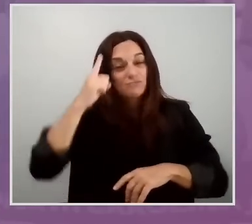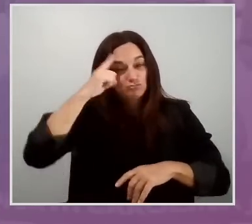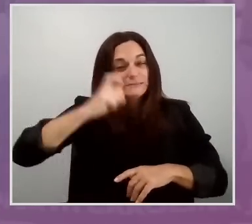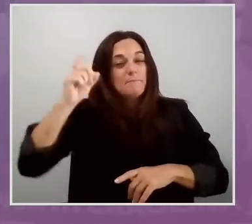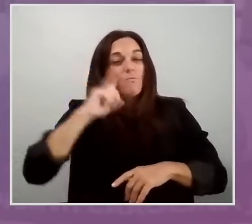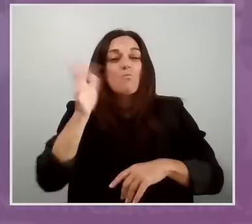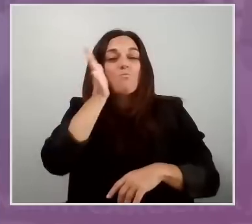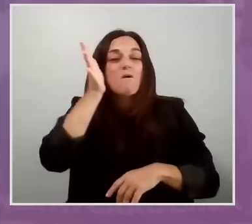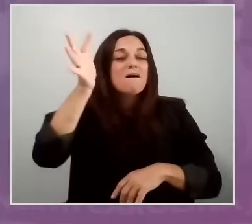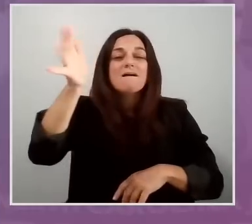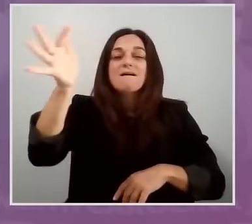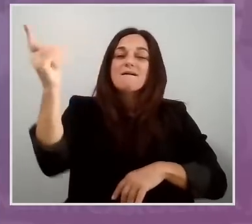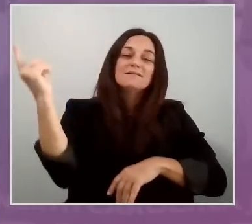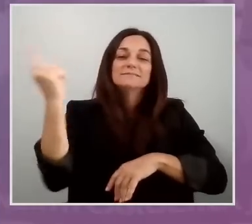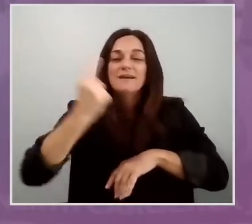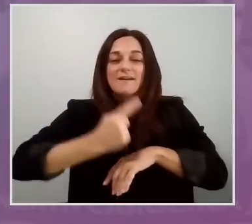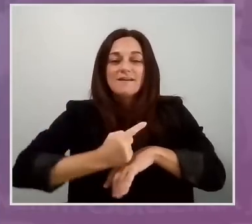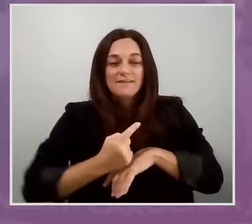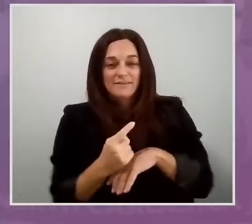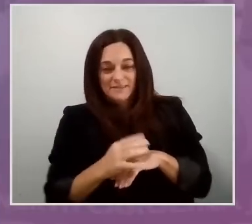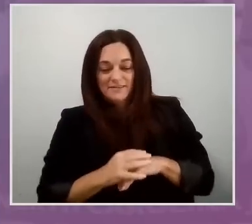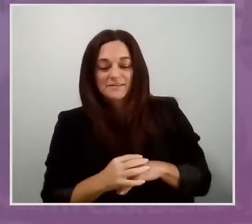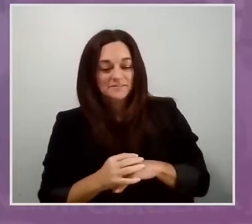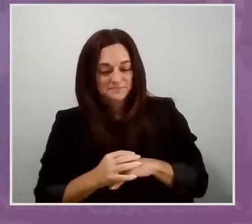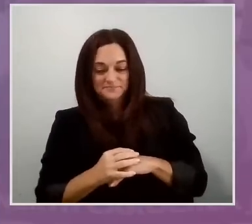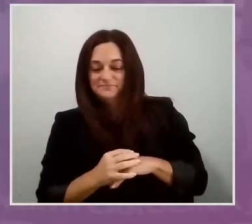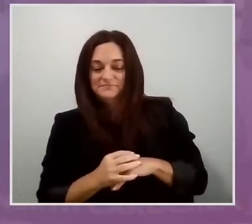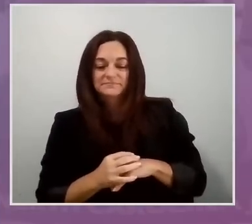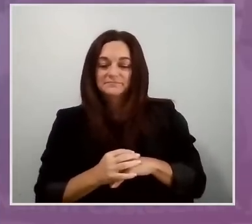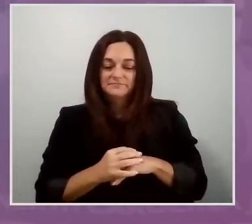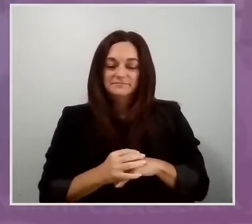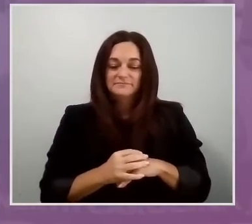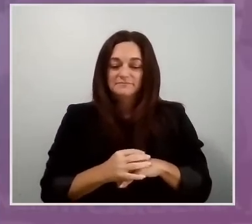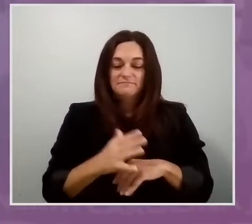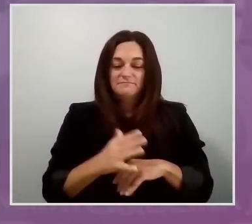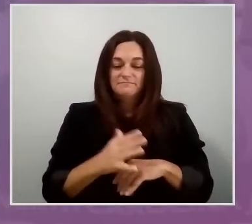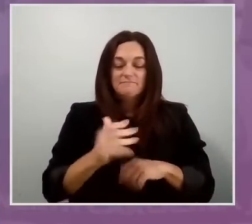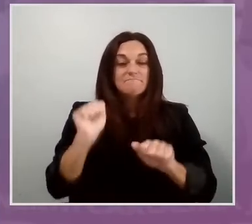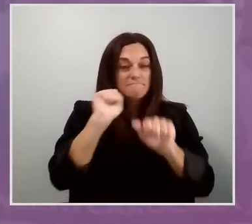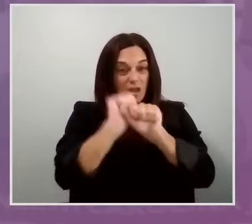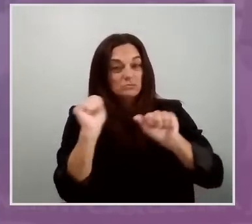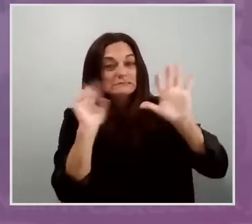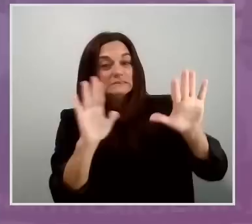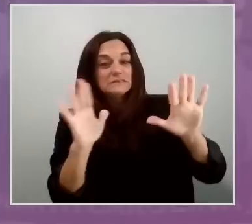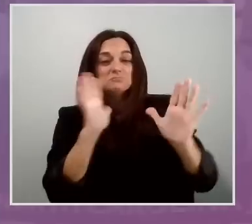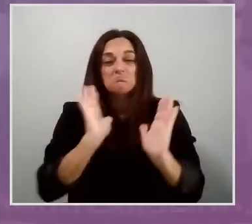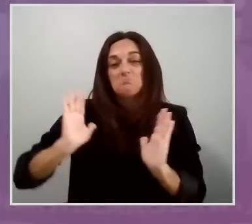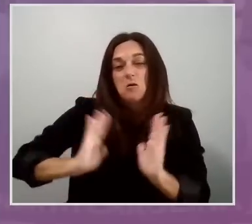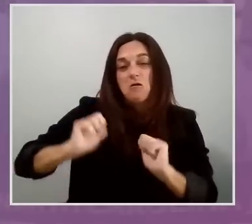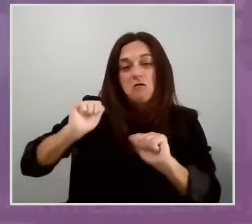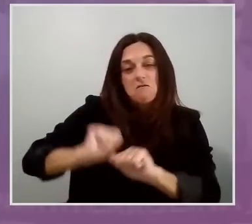THAT ONE DAY